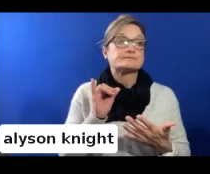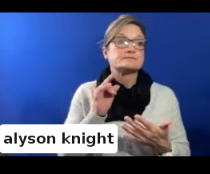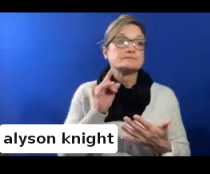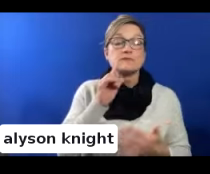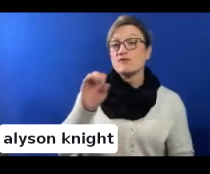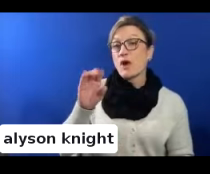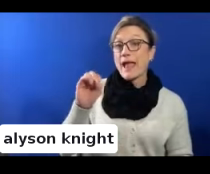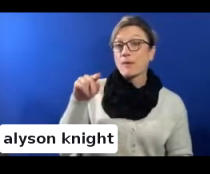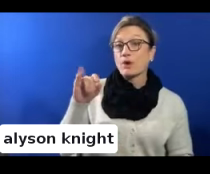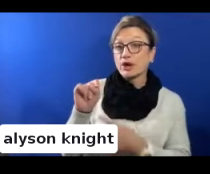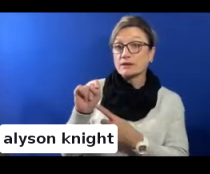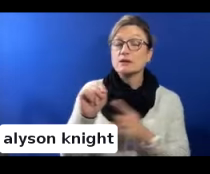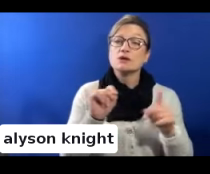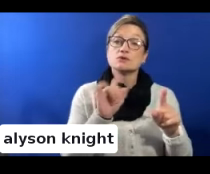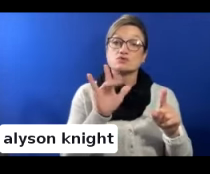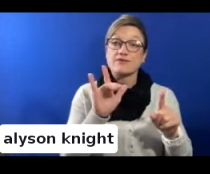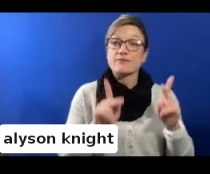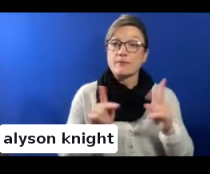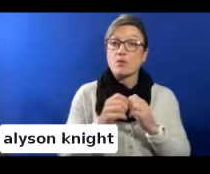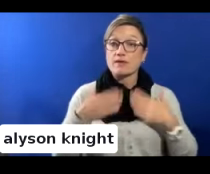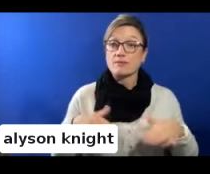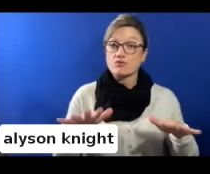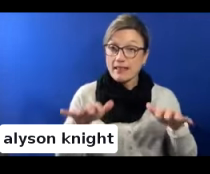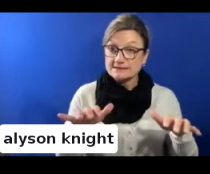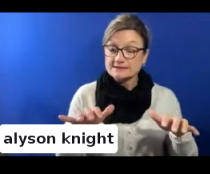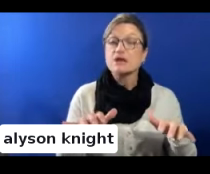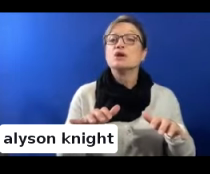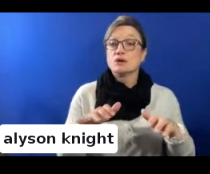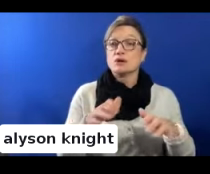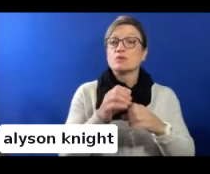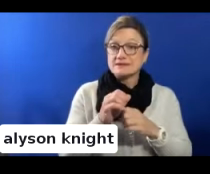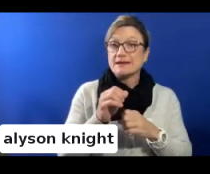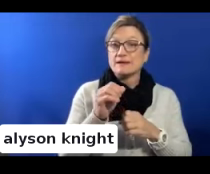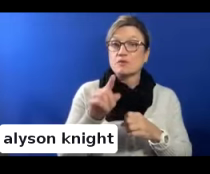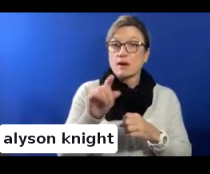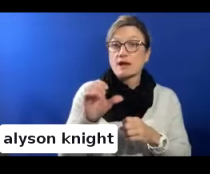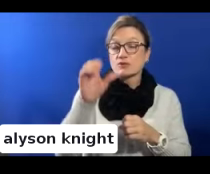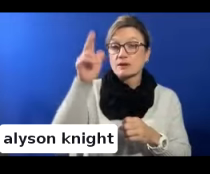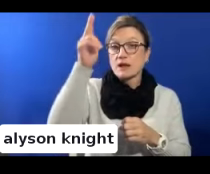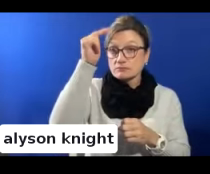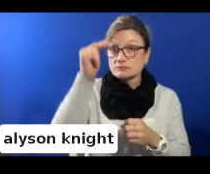25 people with paralysis received 100 equine therapy sessions for outcome.